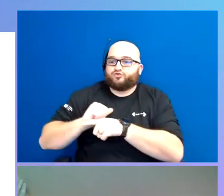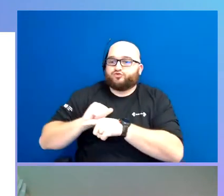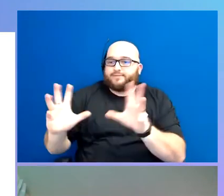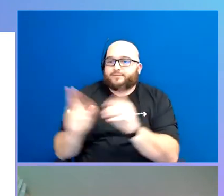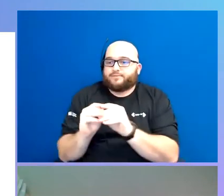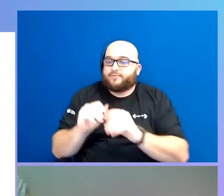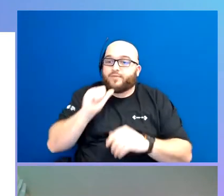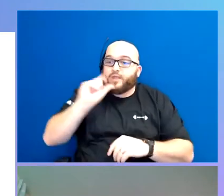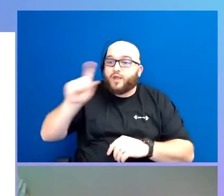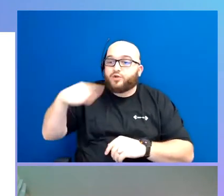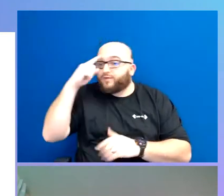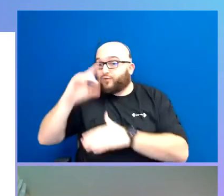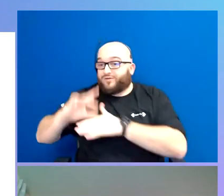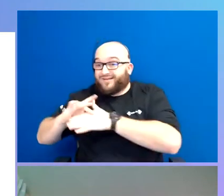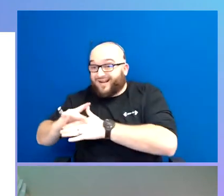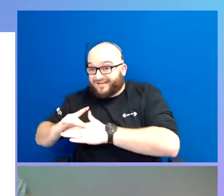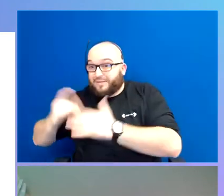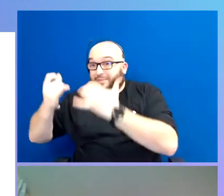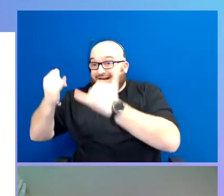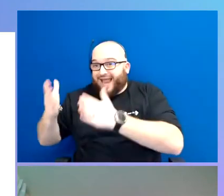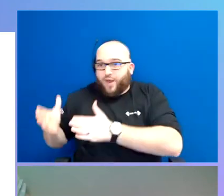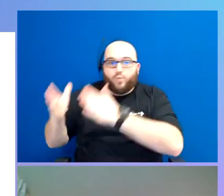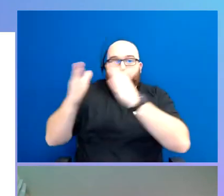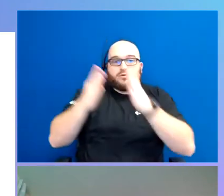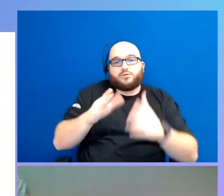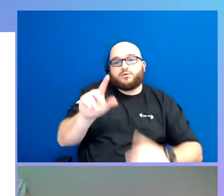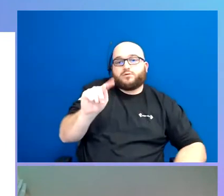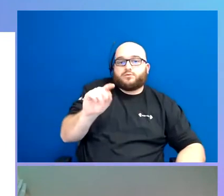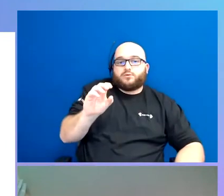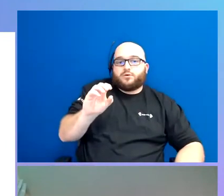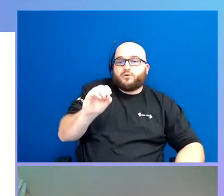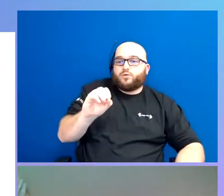, but also for tools. So we, we